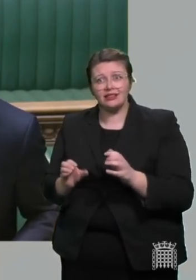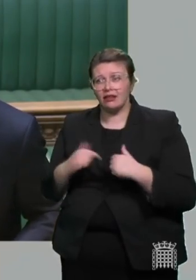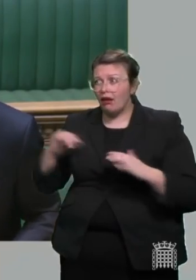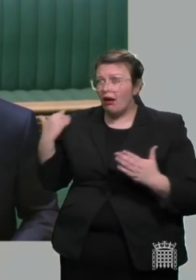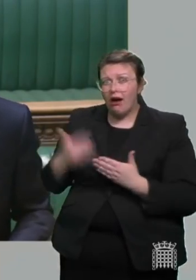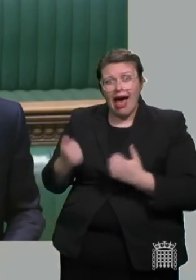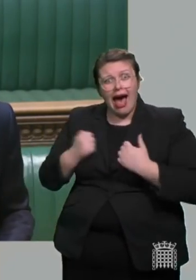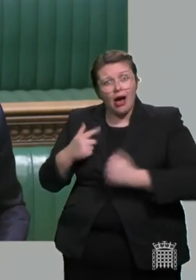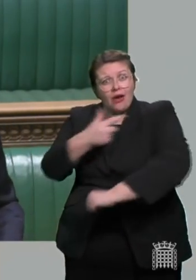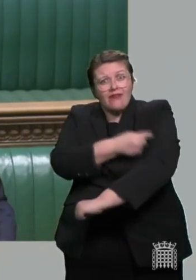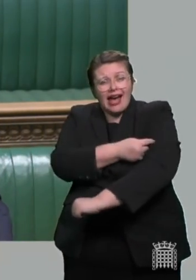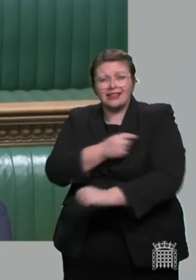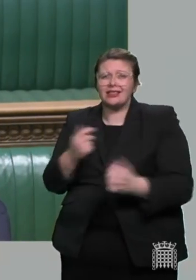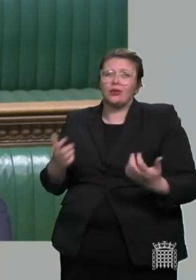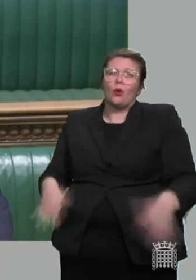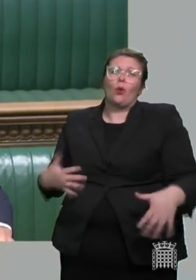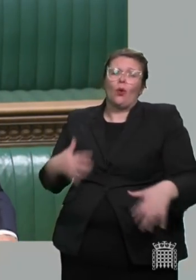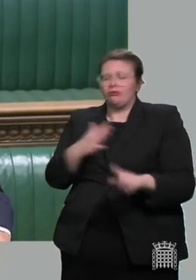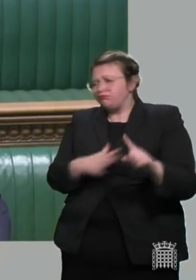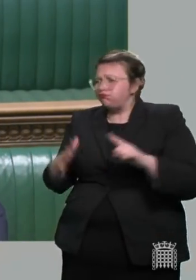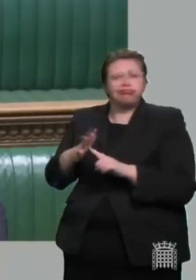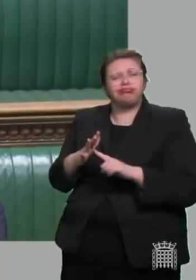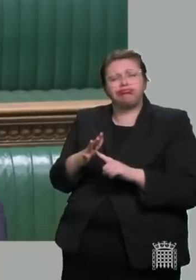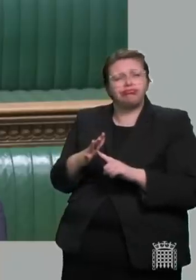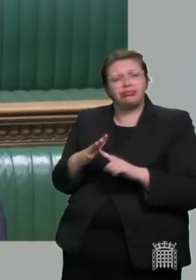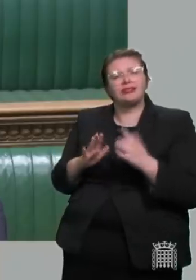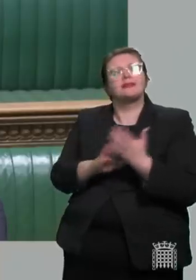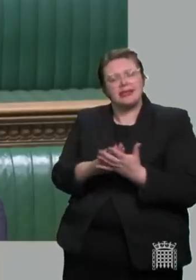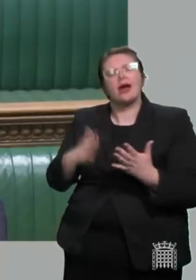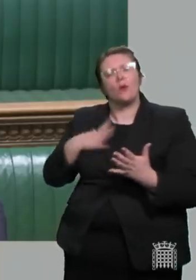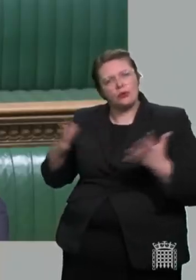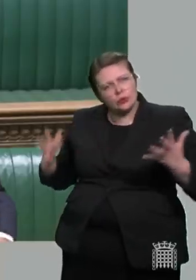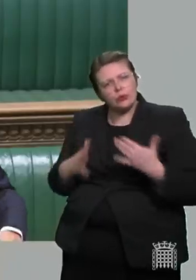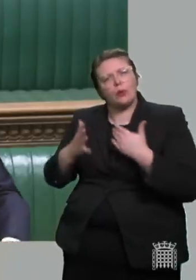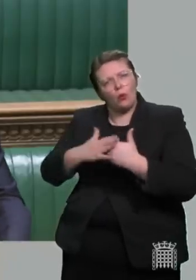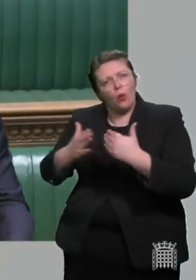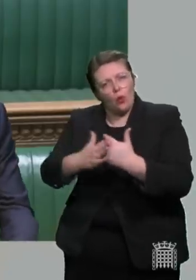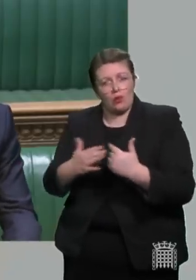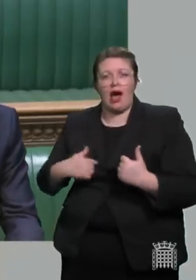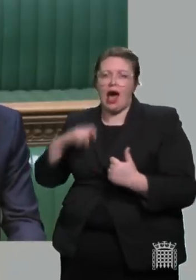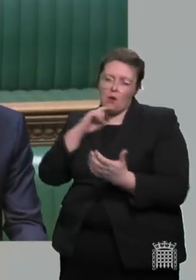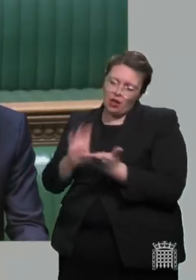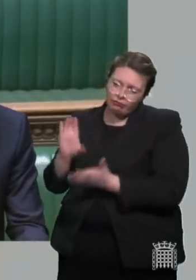this country is capable of, so I am providing an extra £1.6 billion today to continue the